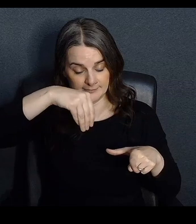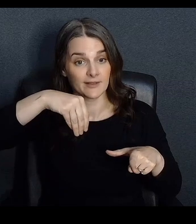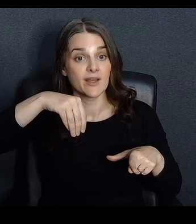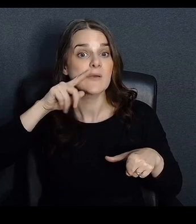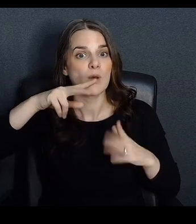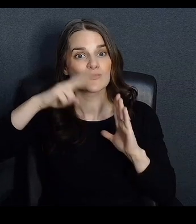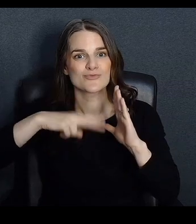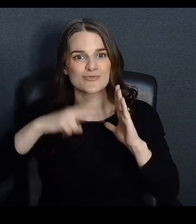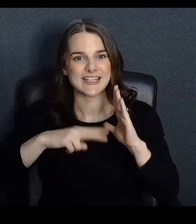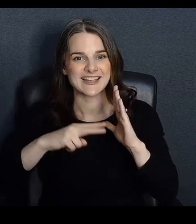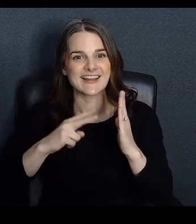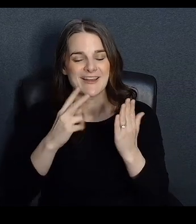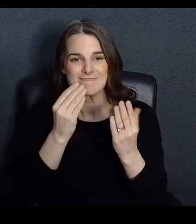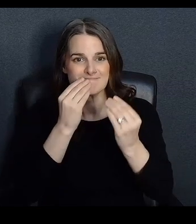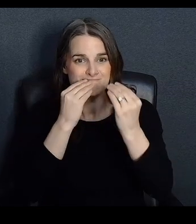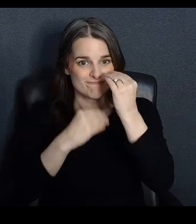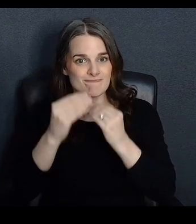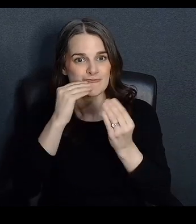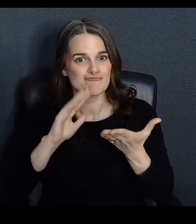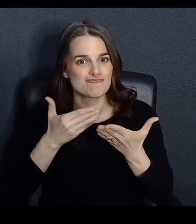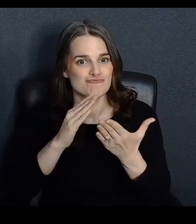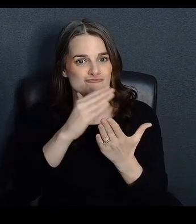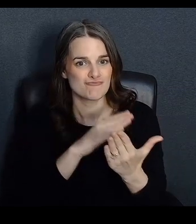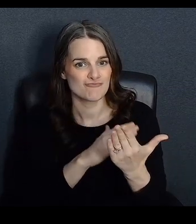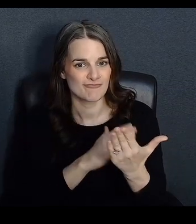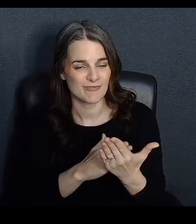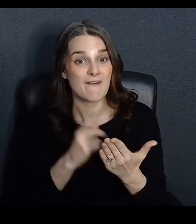read a recipe out loud to you, a digital recorder for voice